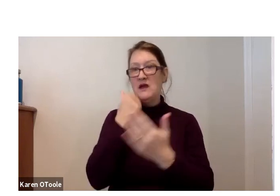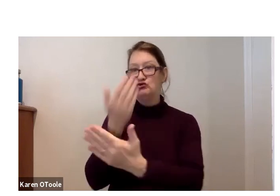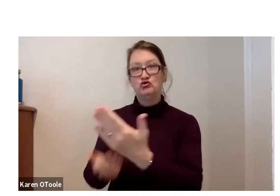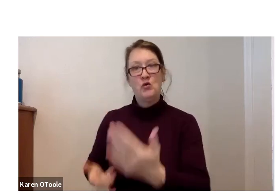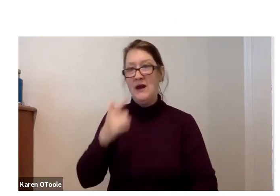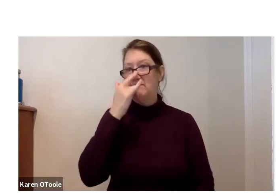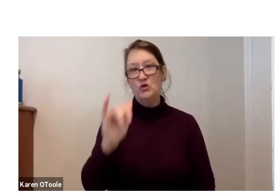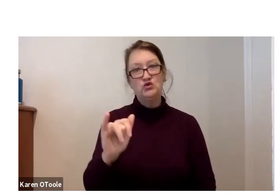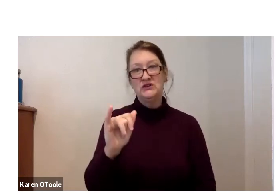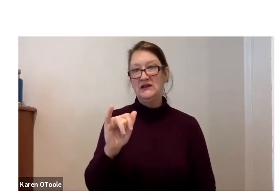Right.